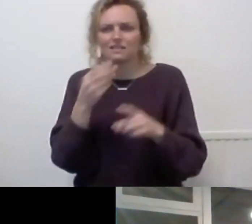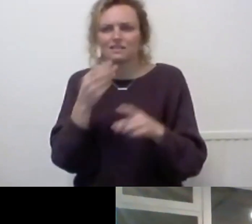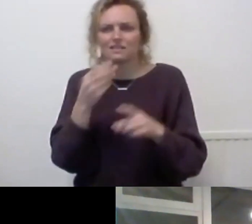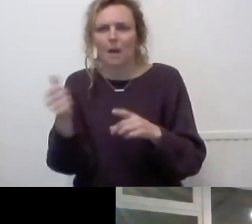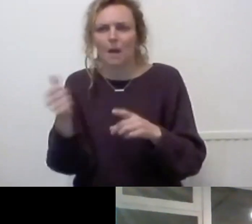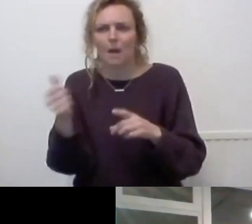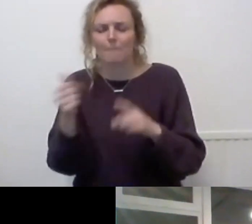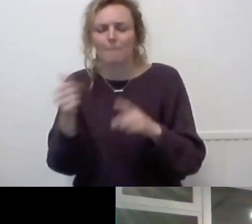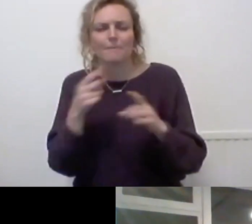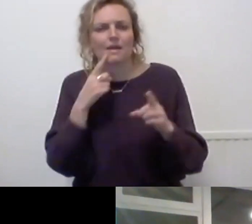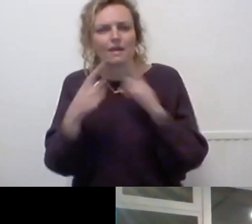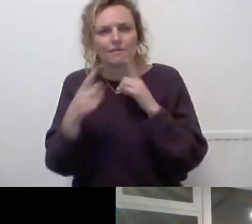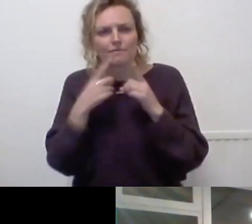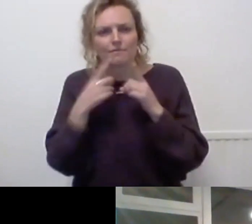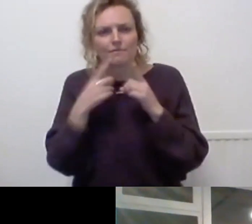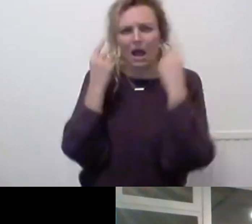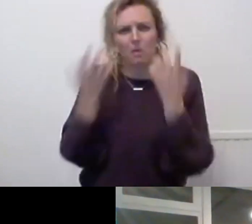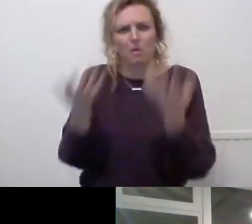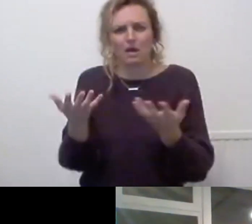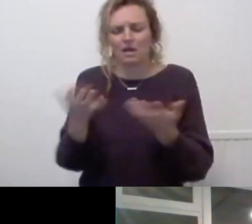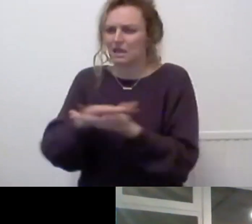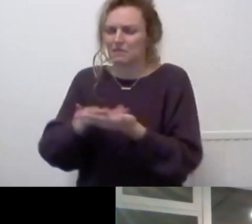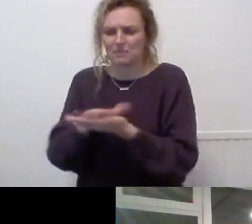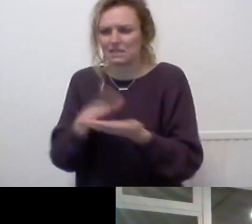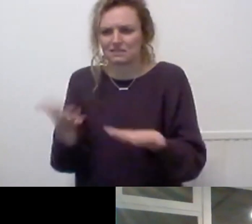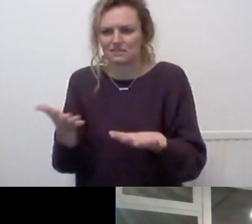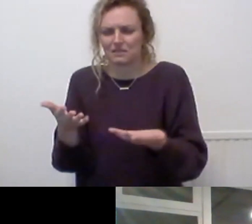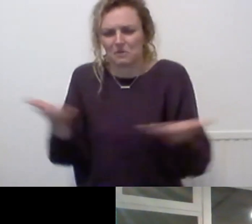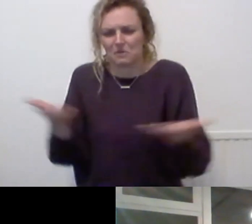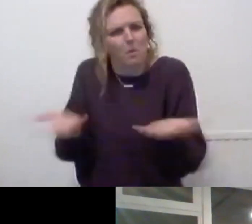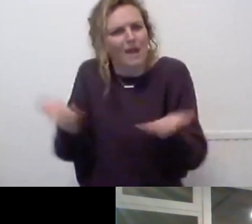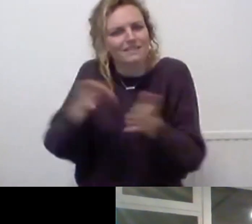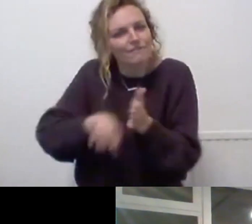where does that information come from. And so information does give us power. And it's really